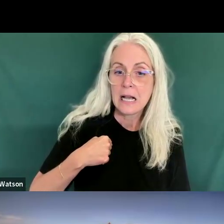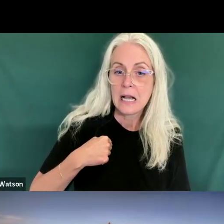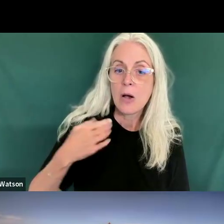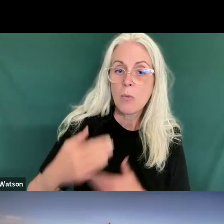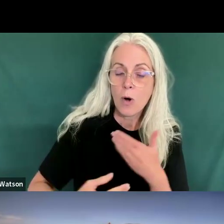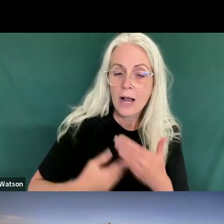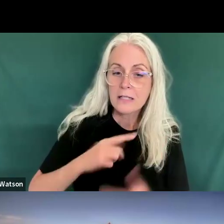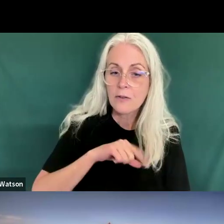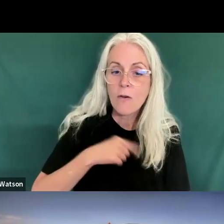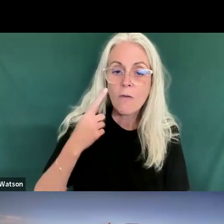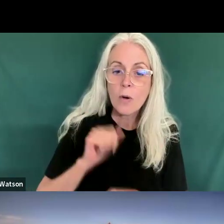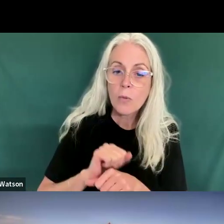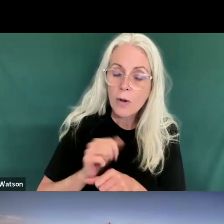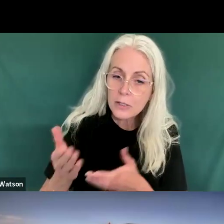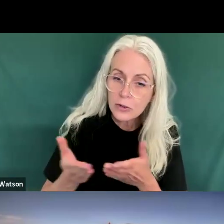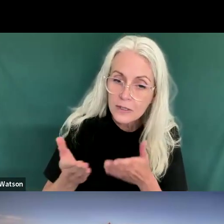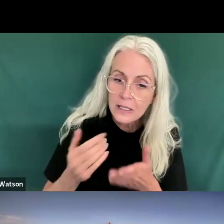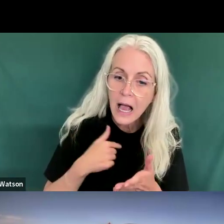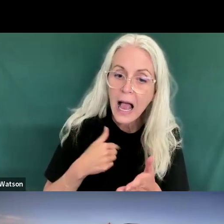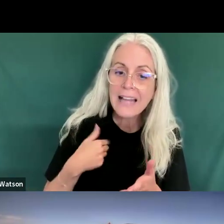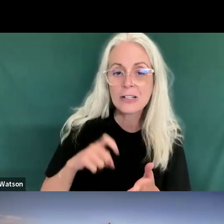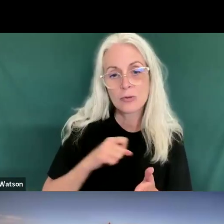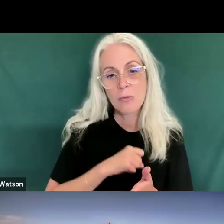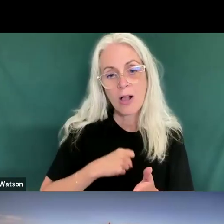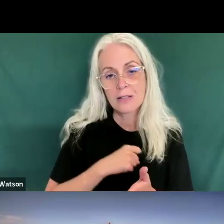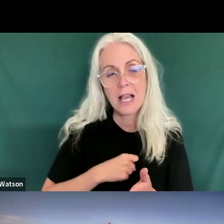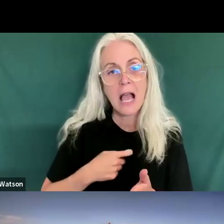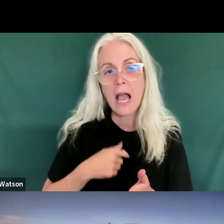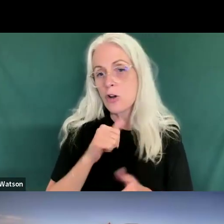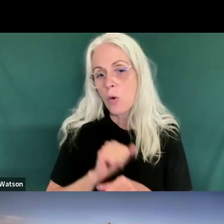for our employment services, and I'm… I gotta apologize, because I don't work in that program,